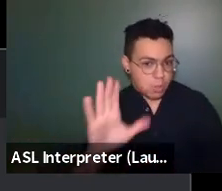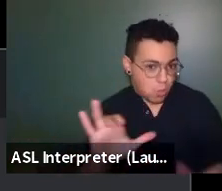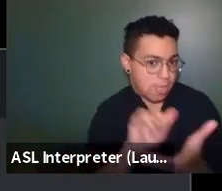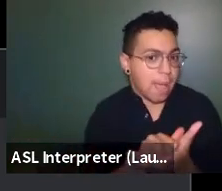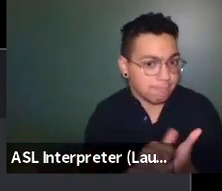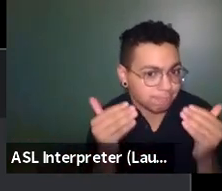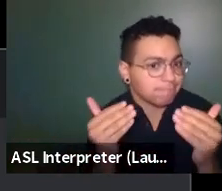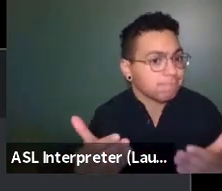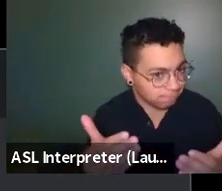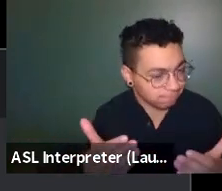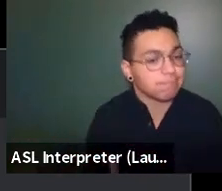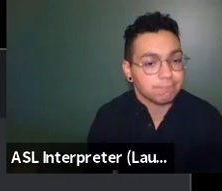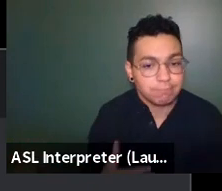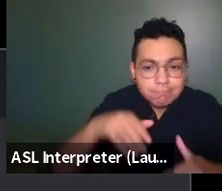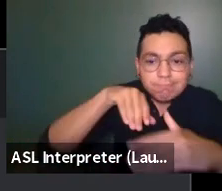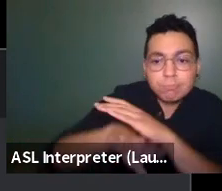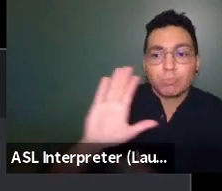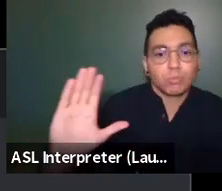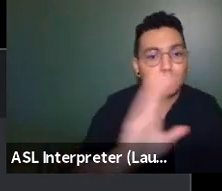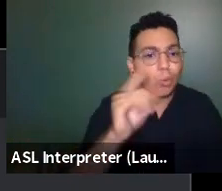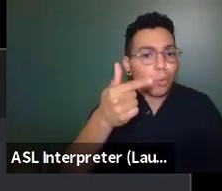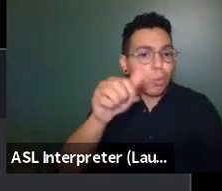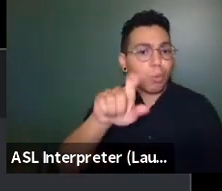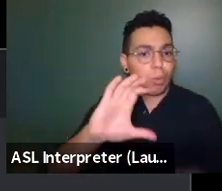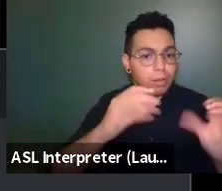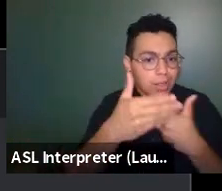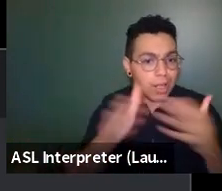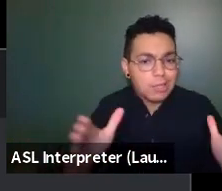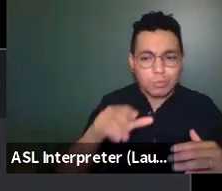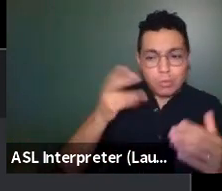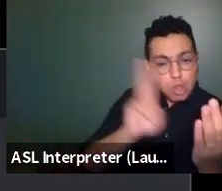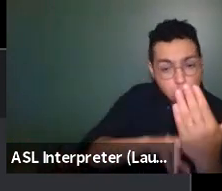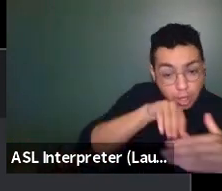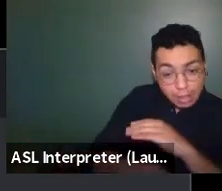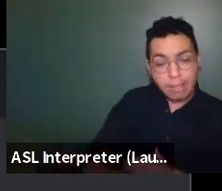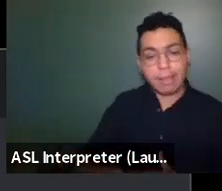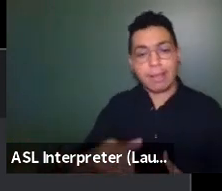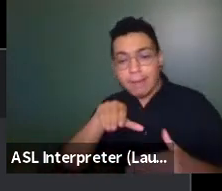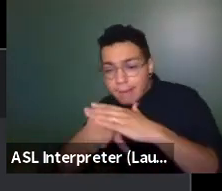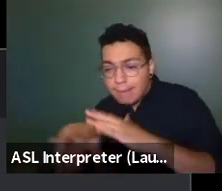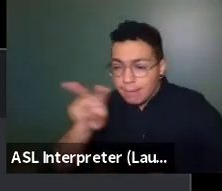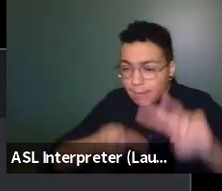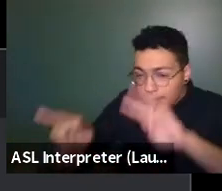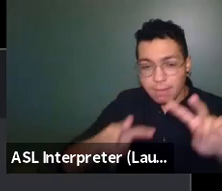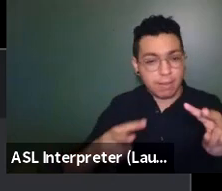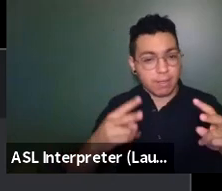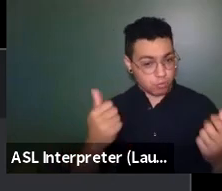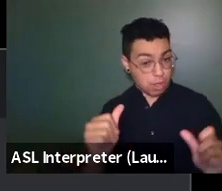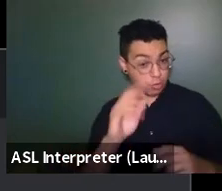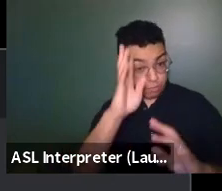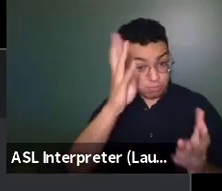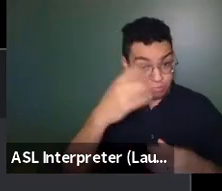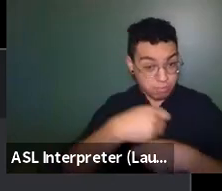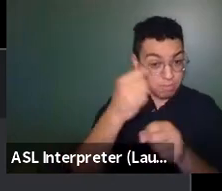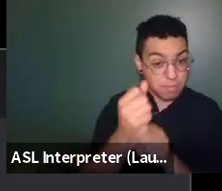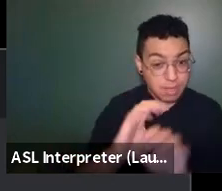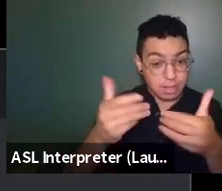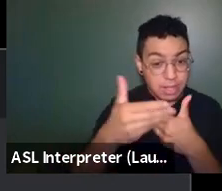ESD 112 - Katherine Livick: Get into your Google Classroom, login, access it. See if you can create a classroom. See if you can invite someone else you can add a teacher, you can add